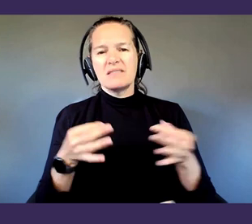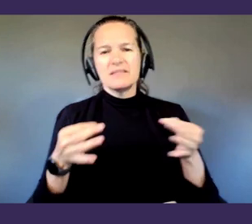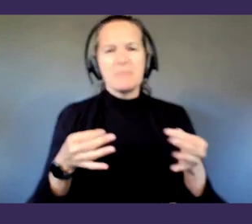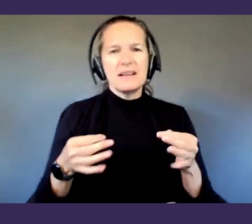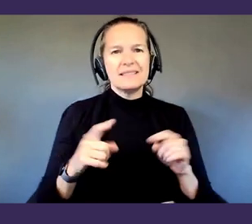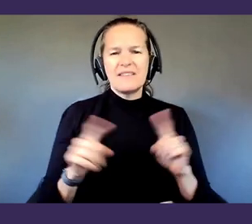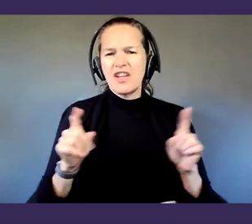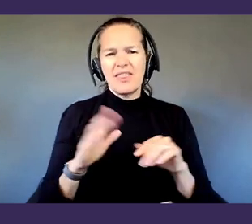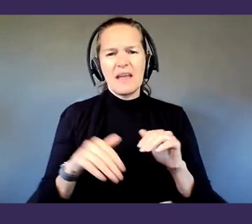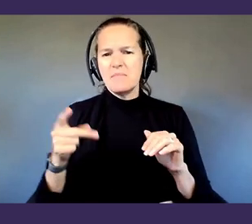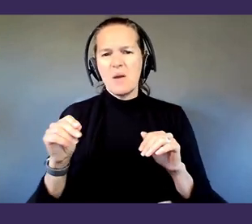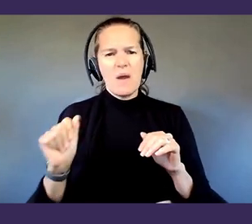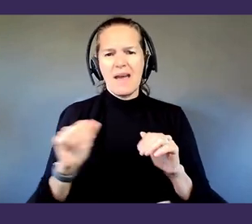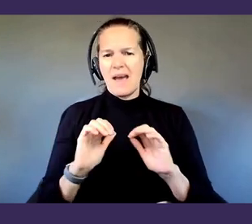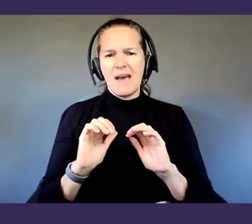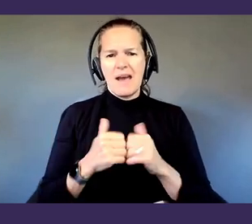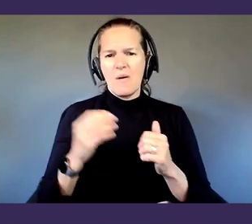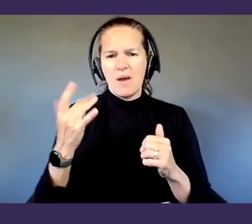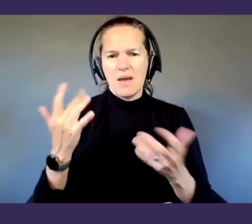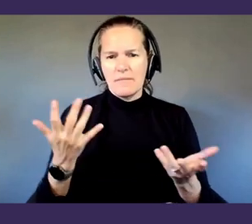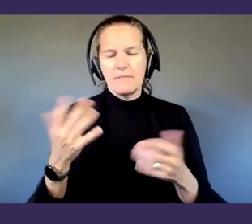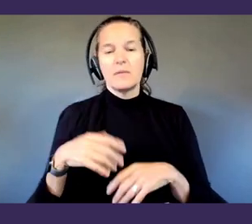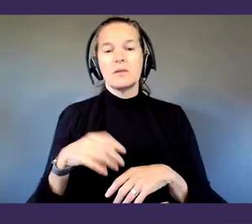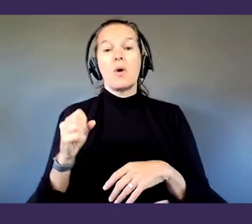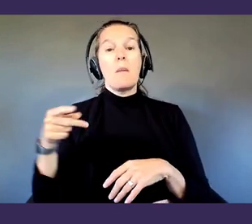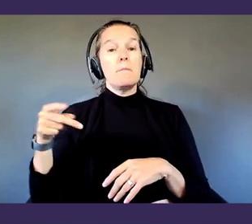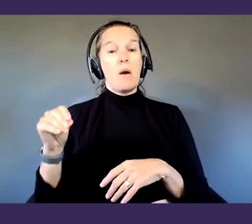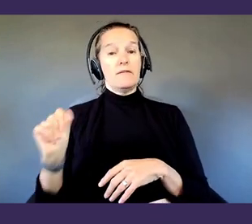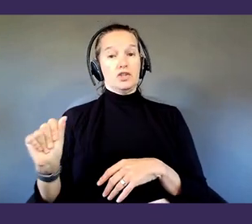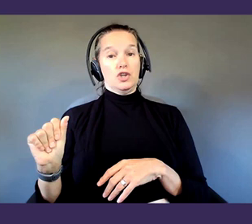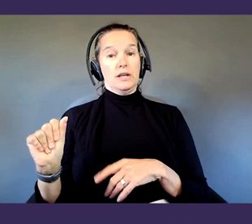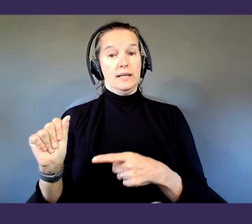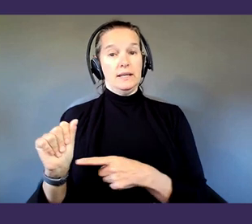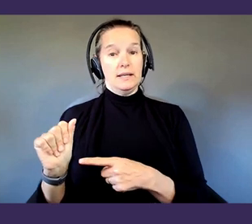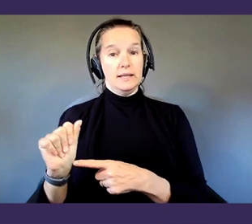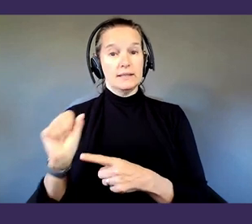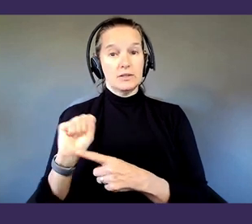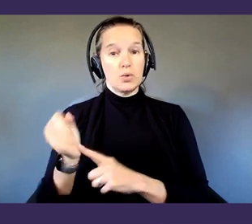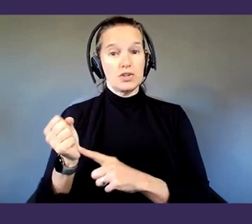because in a power of attorney situation, when you draft a power of attorney,